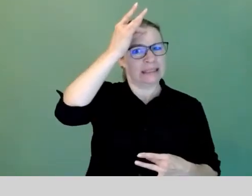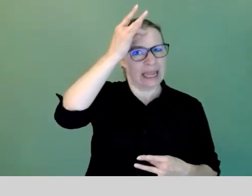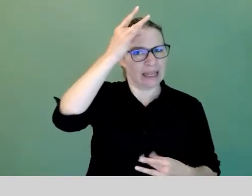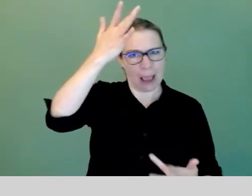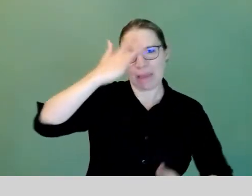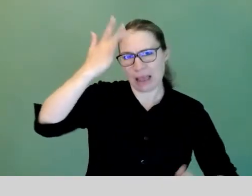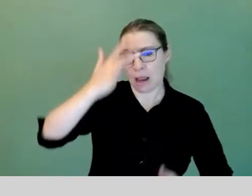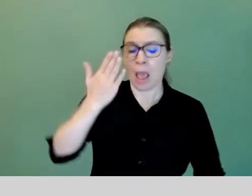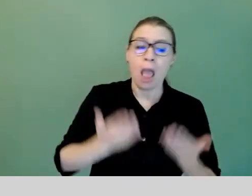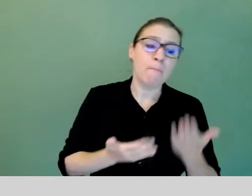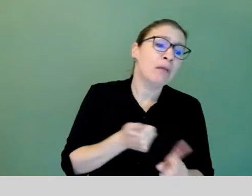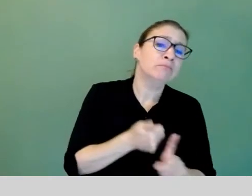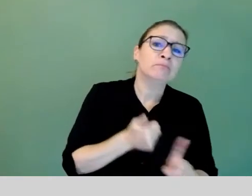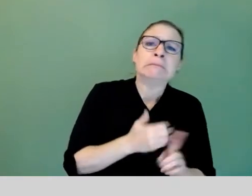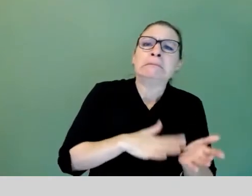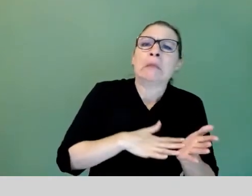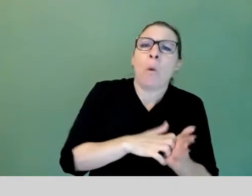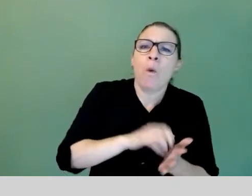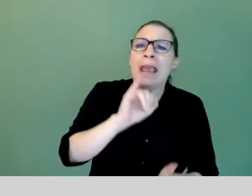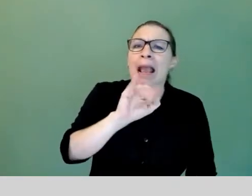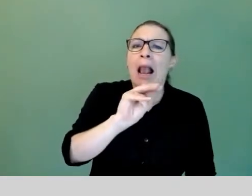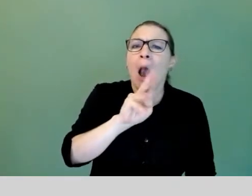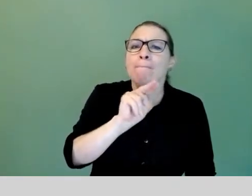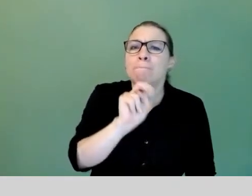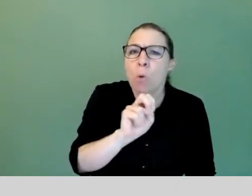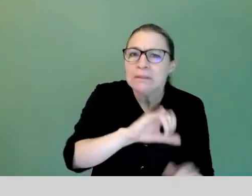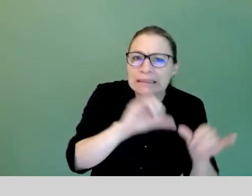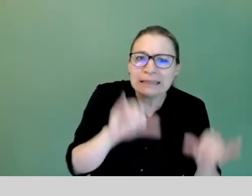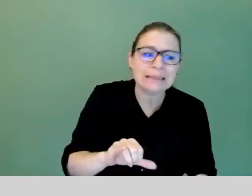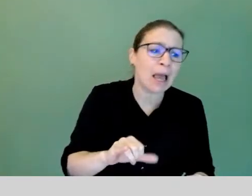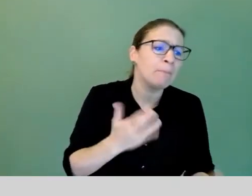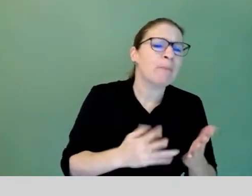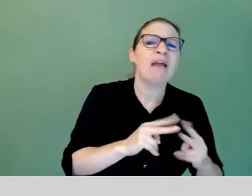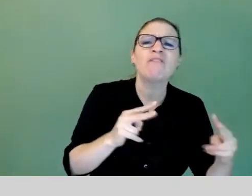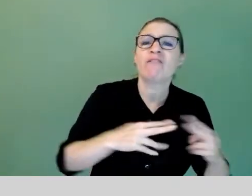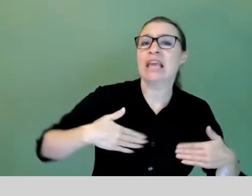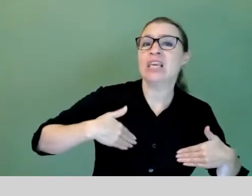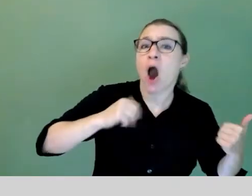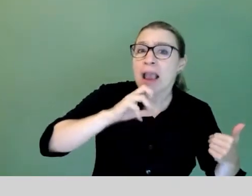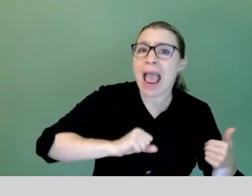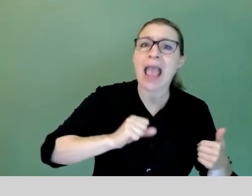Possibly because of an auto-immune disorder, young age, or even old age.